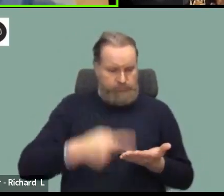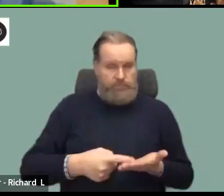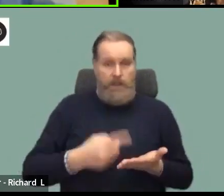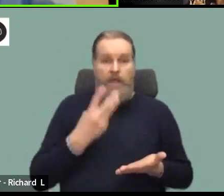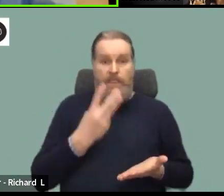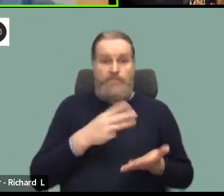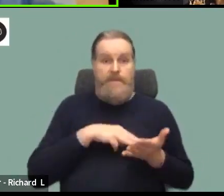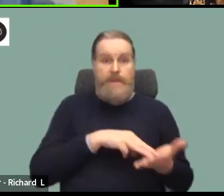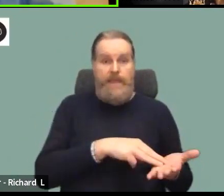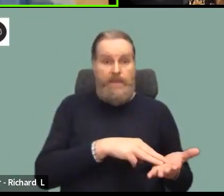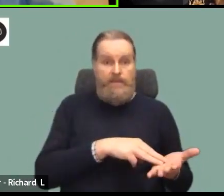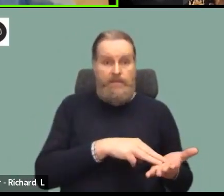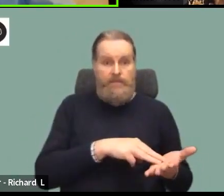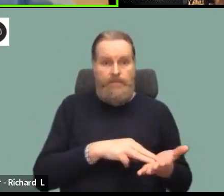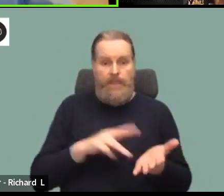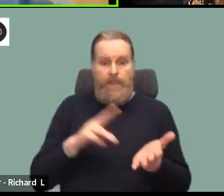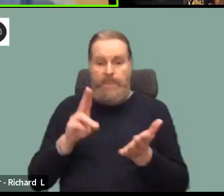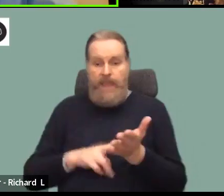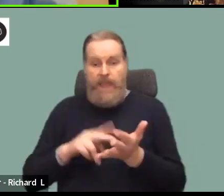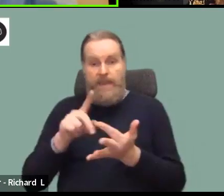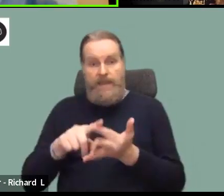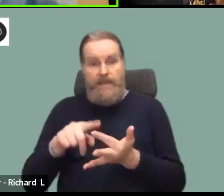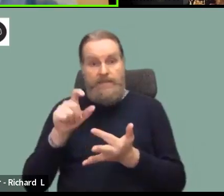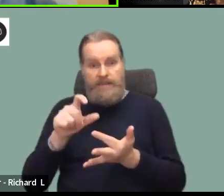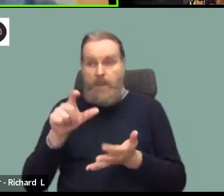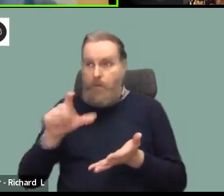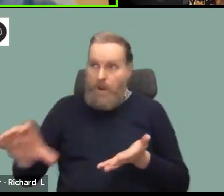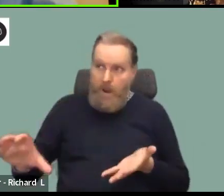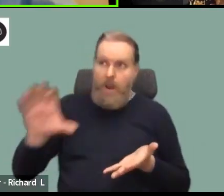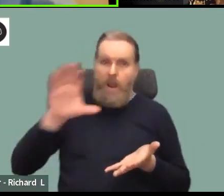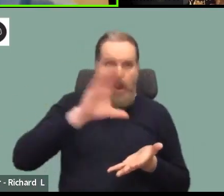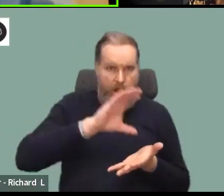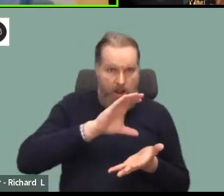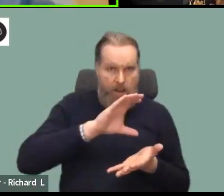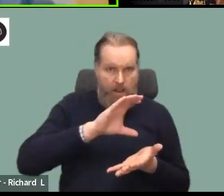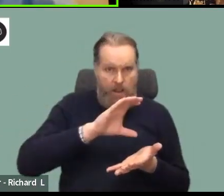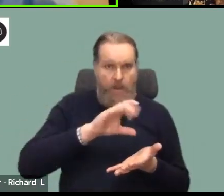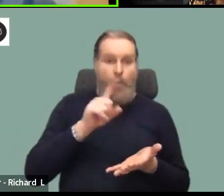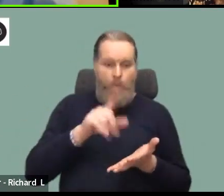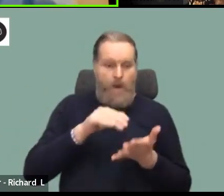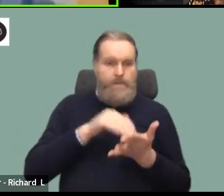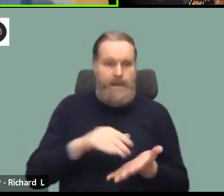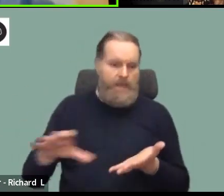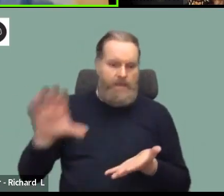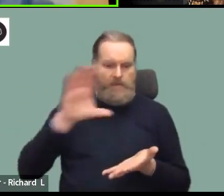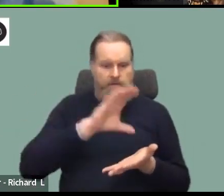fund million pounds and it's like fund and the FTC has already agreed to put a further 1 million agreed to put a further 1 million pounds.